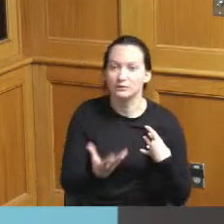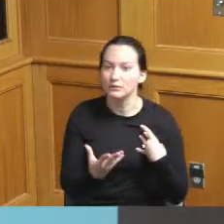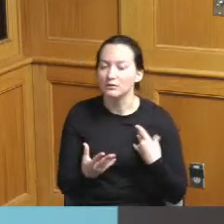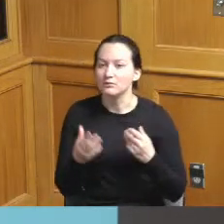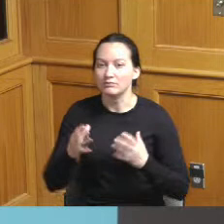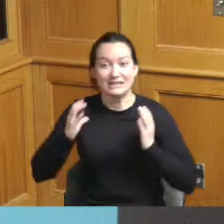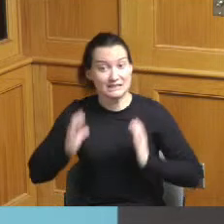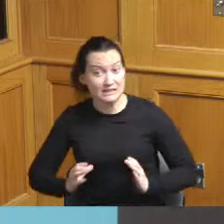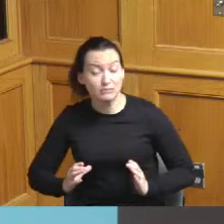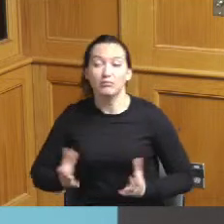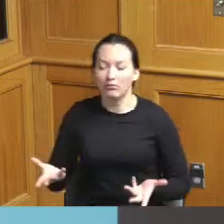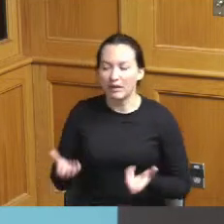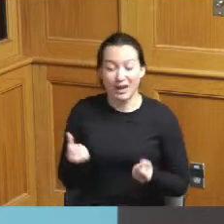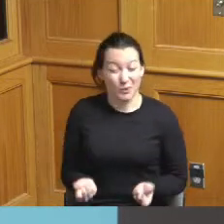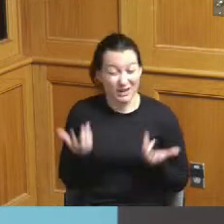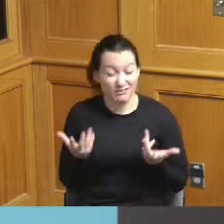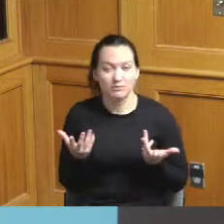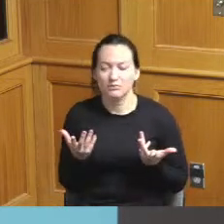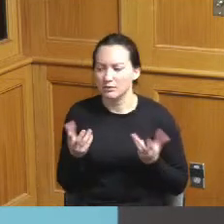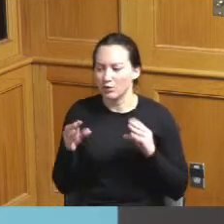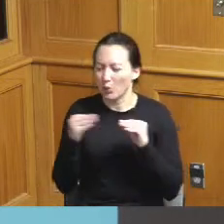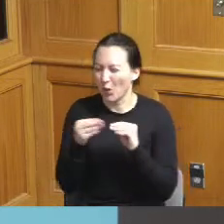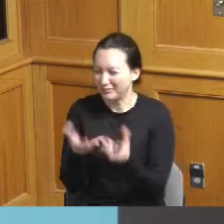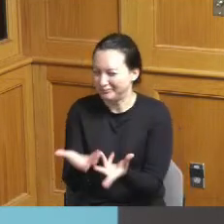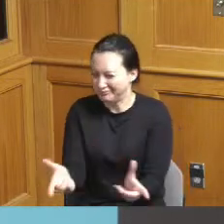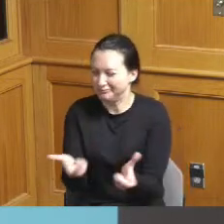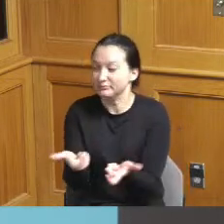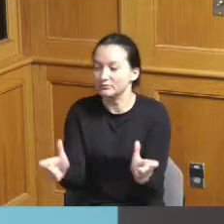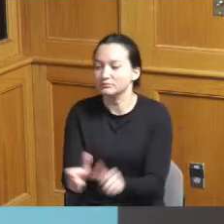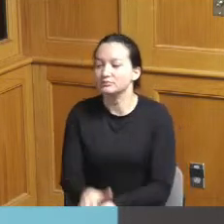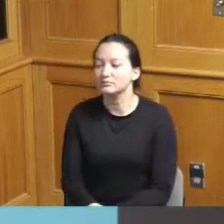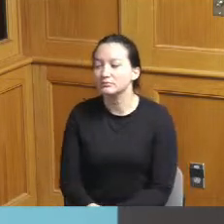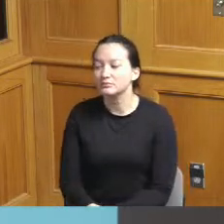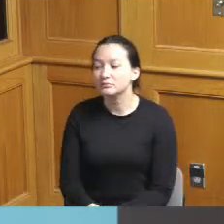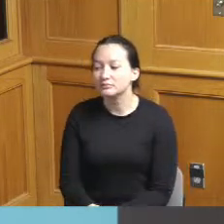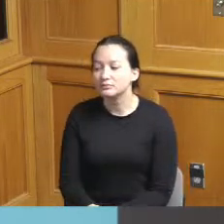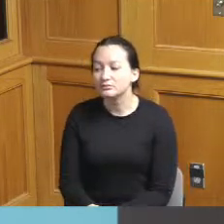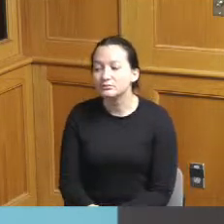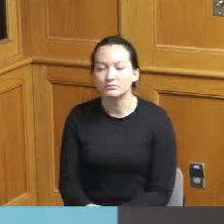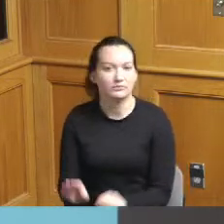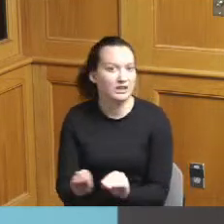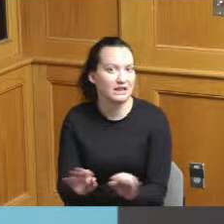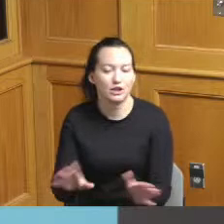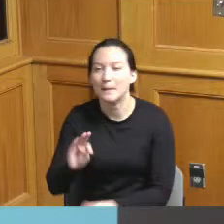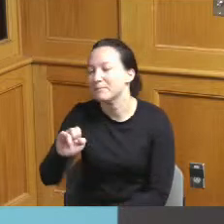citizens we serve a lot a little bit larger than that and then clearly Medicaid is our